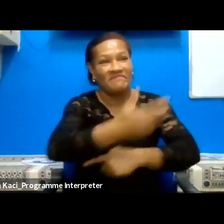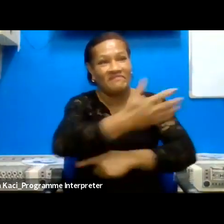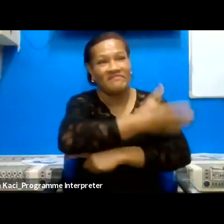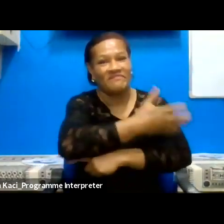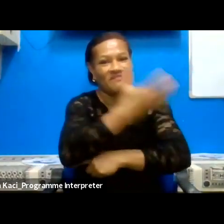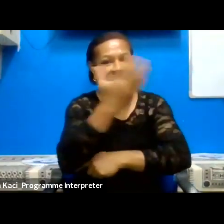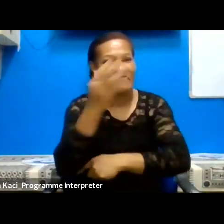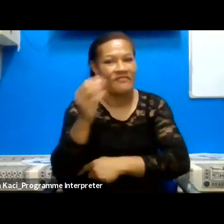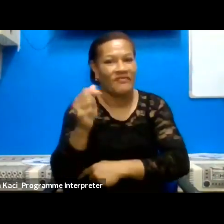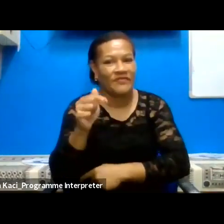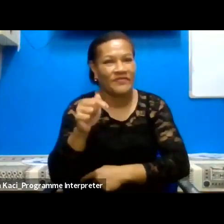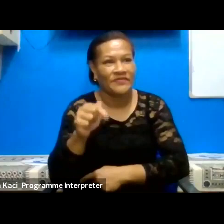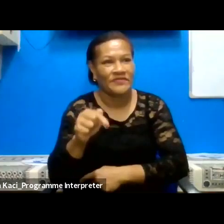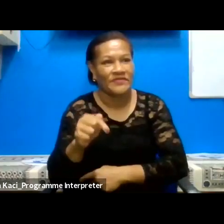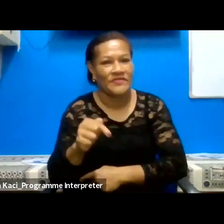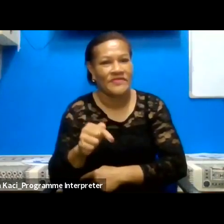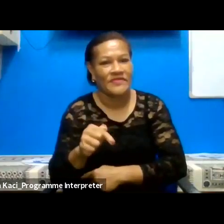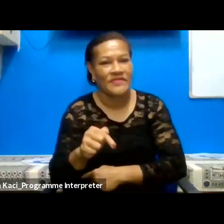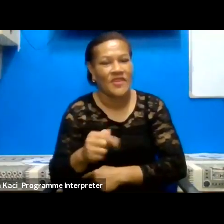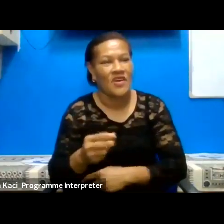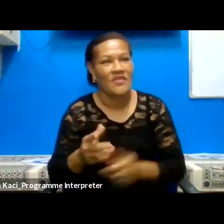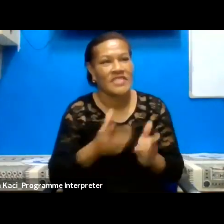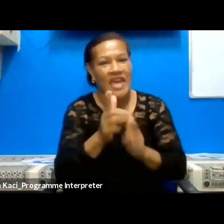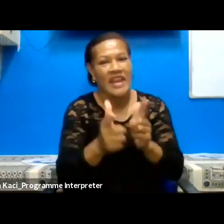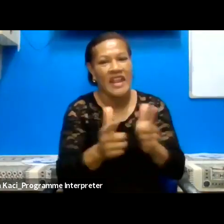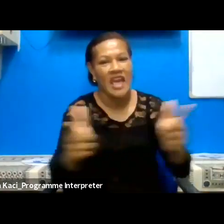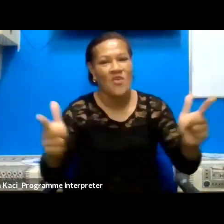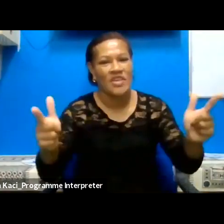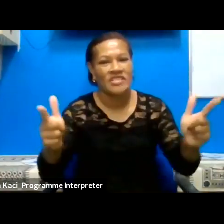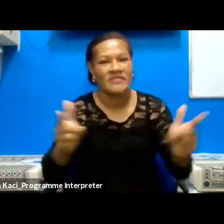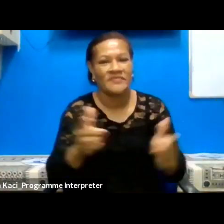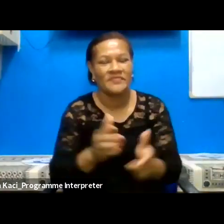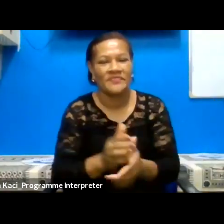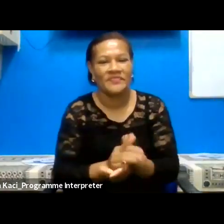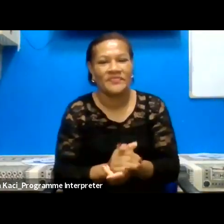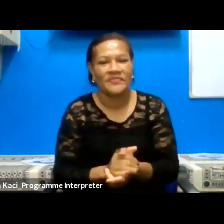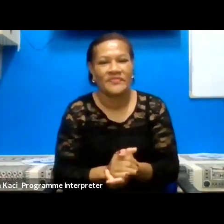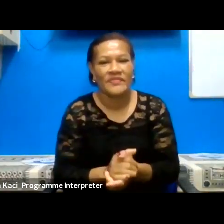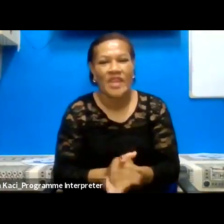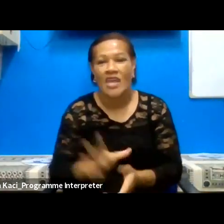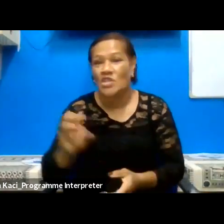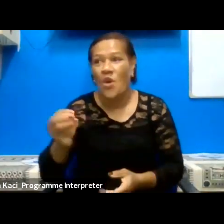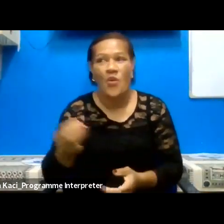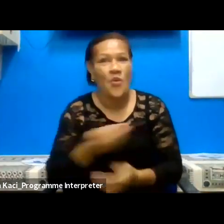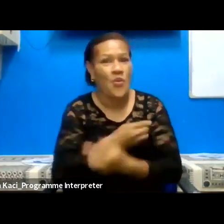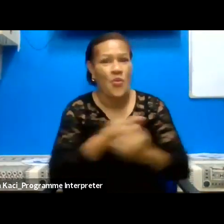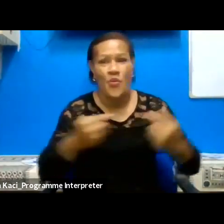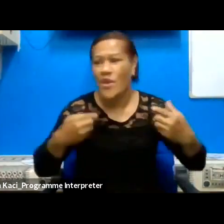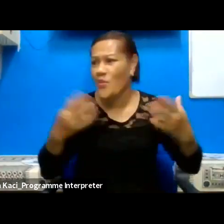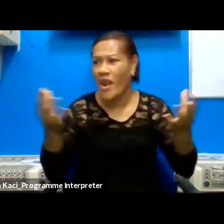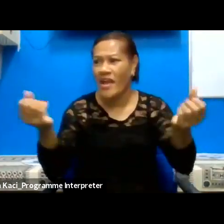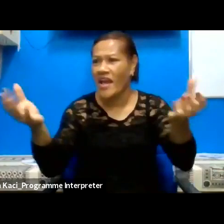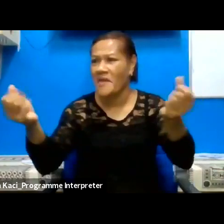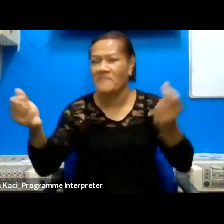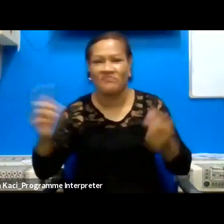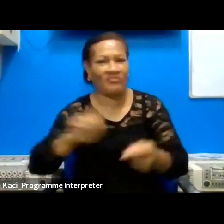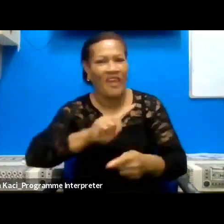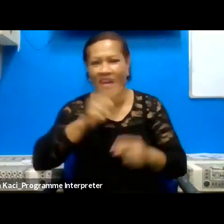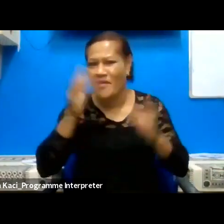only has to be recognized and celebrated but also and implemented in real life. For